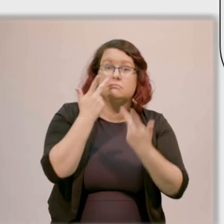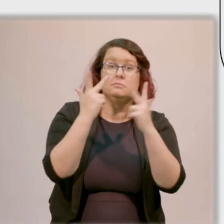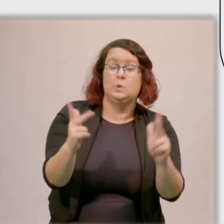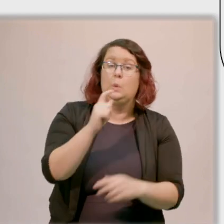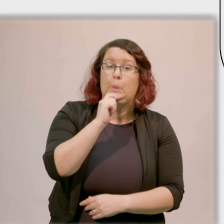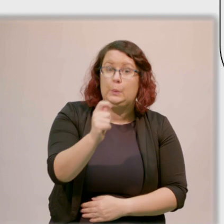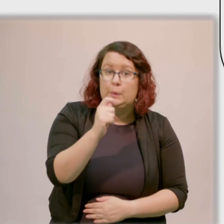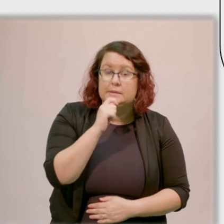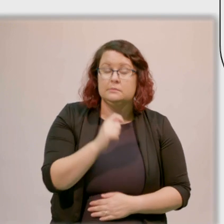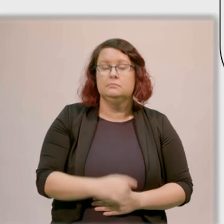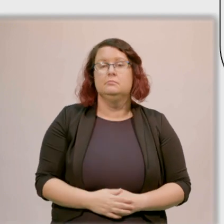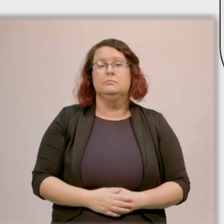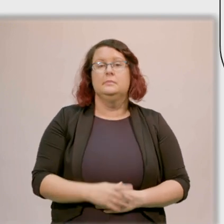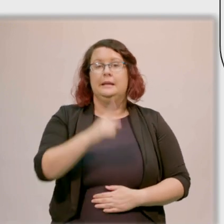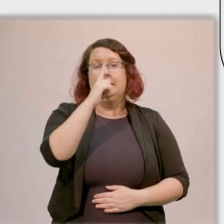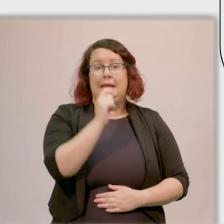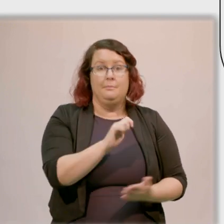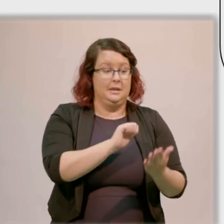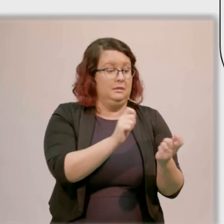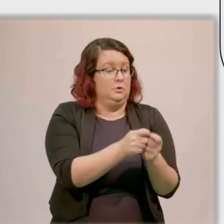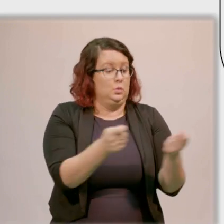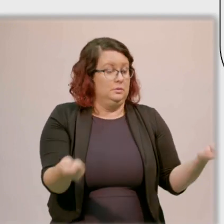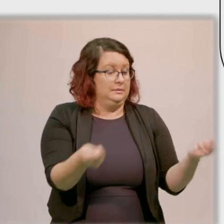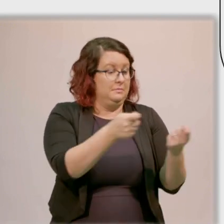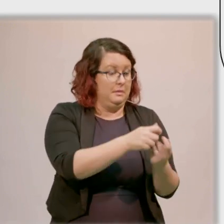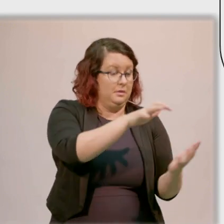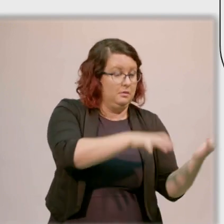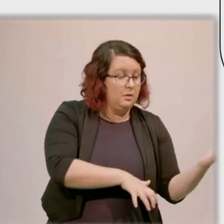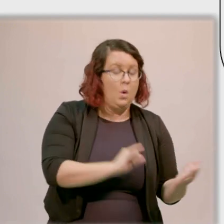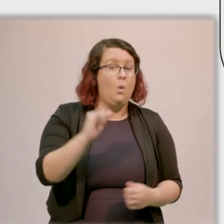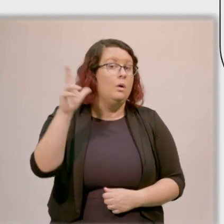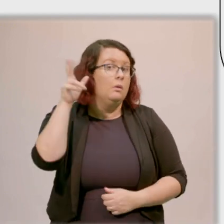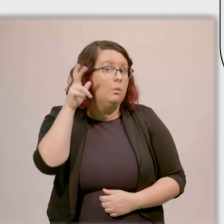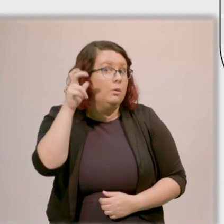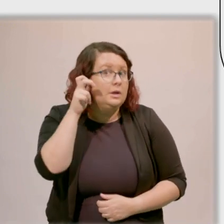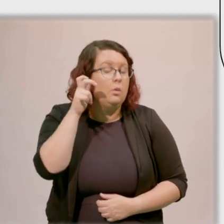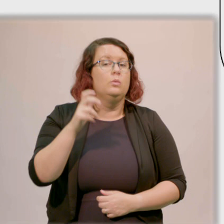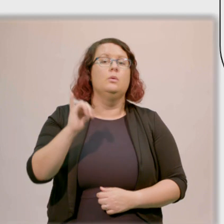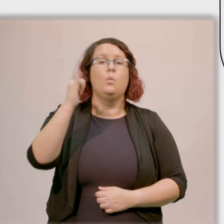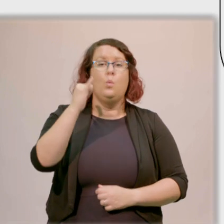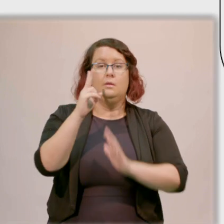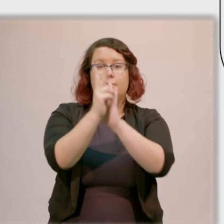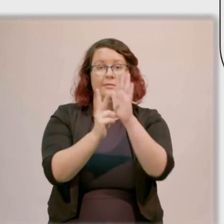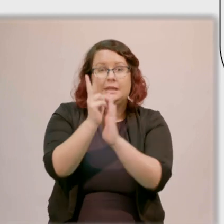The news can be presented in print,as an audio or visual broadcast, or on the internet.